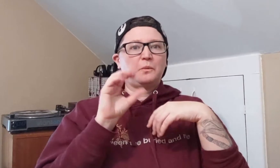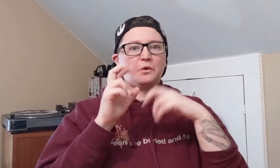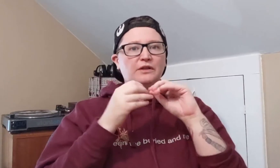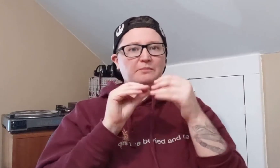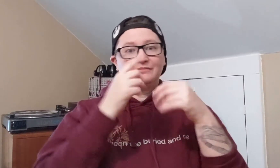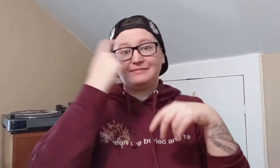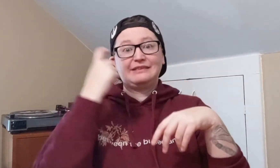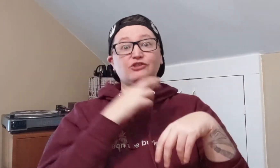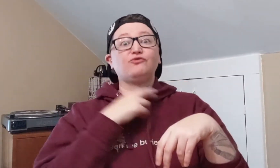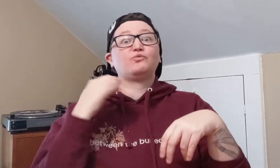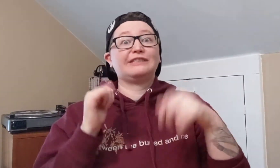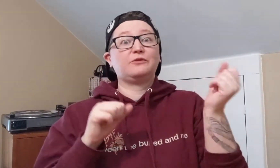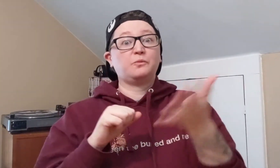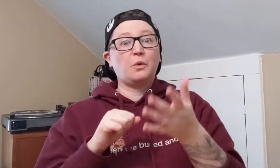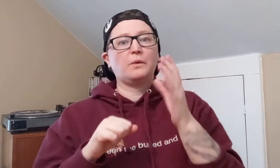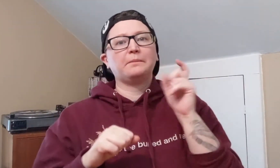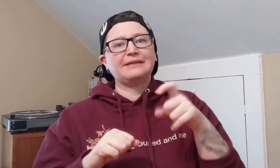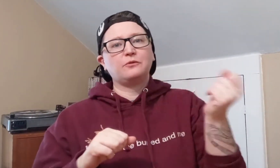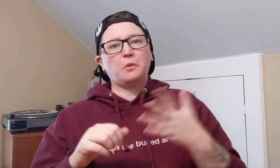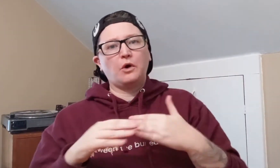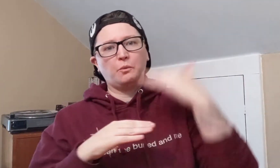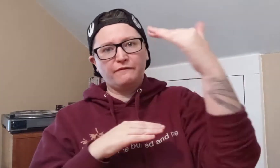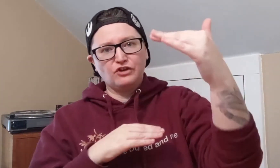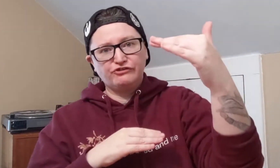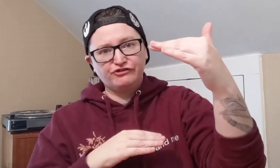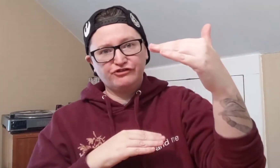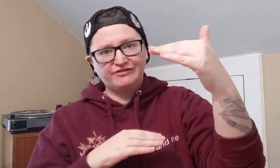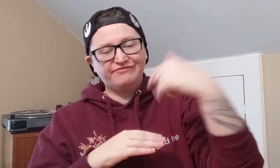gonna want a lower core number because risky roll means you want to roll over